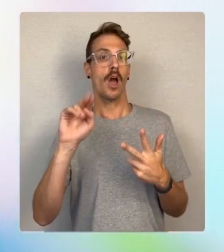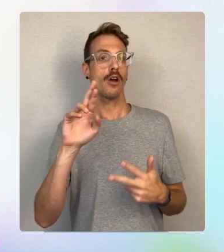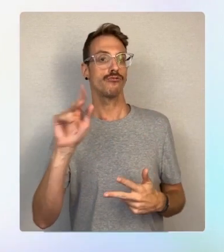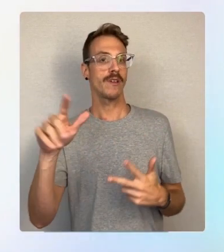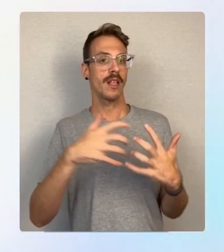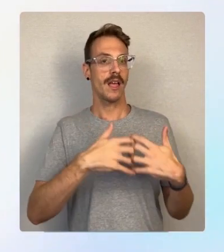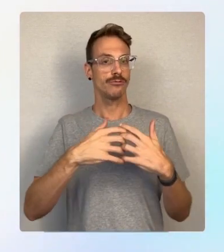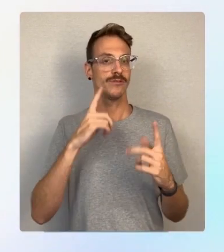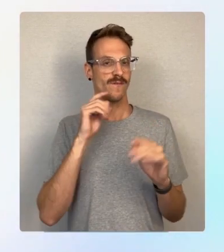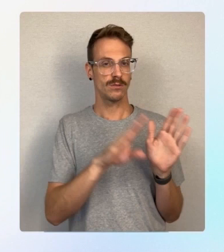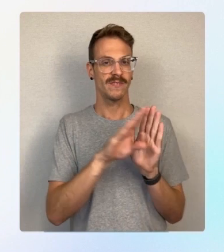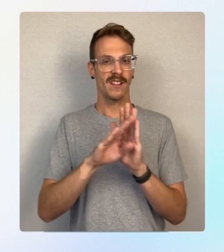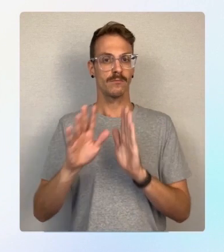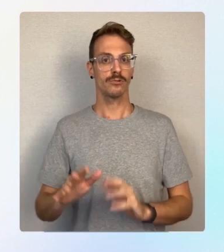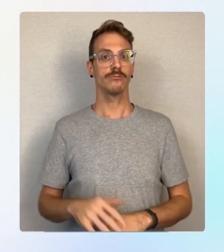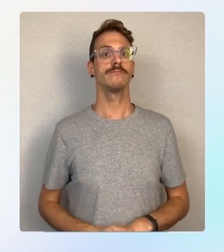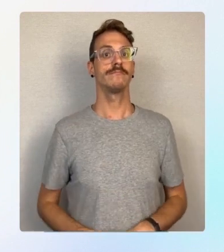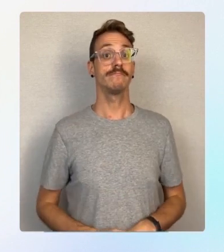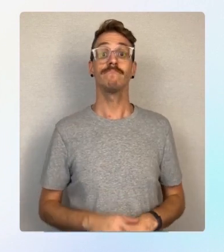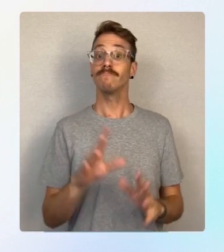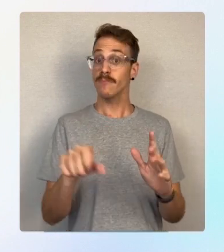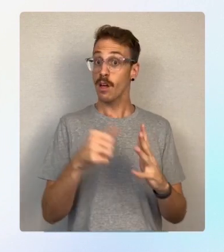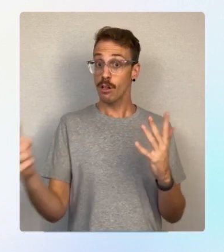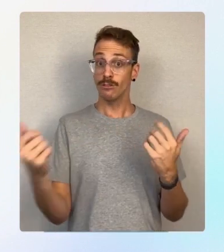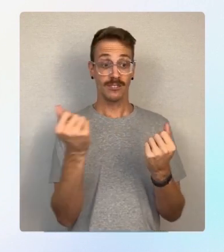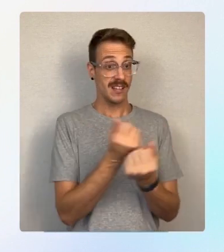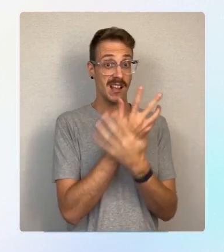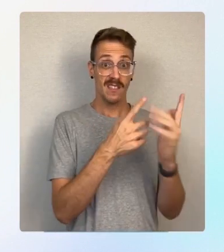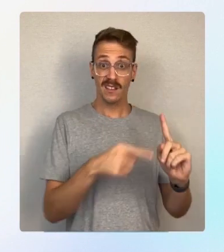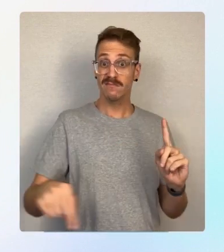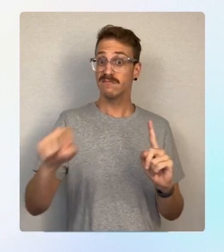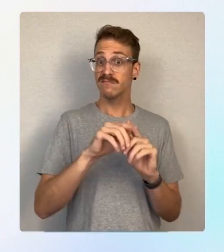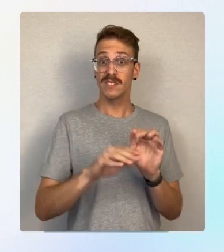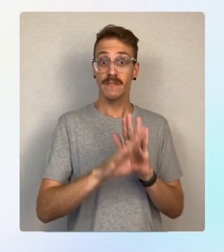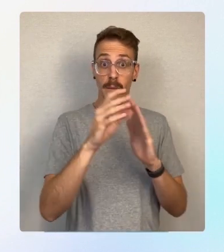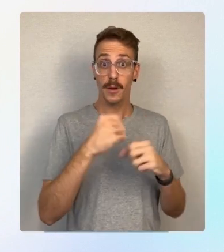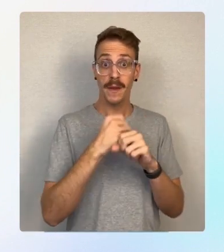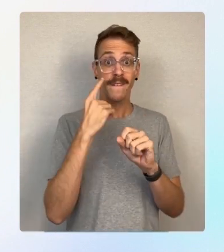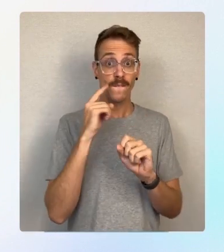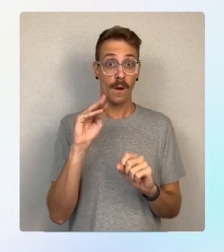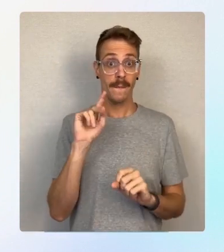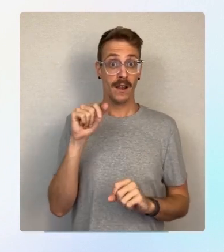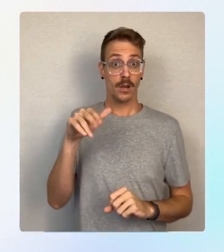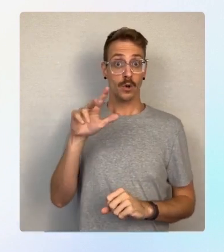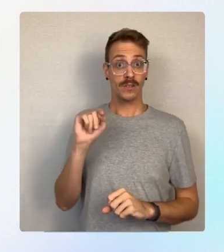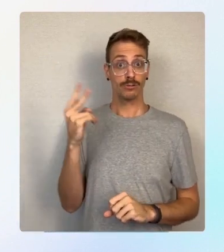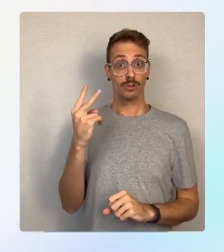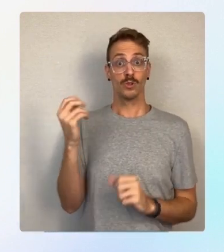and what's more - anything developers create for Meta Quest 2 using Passthrough APIs